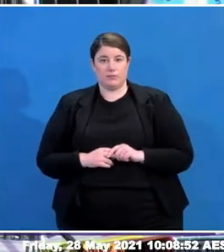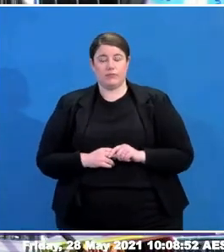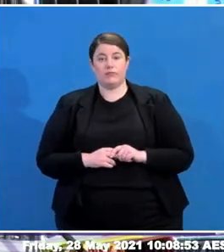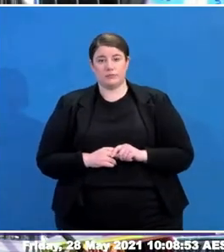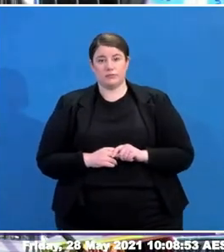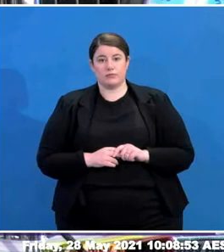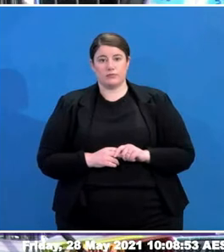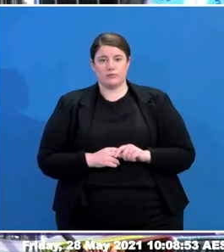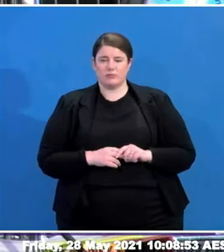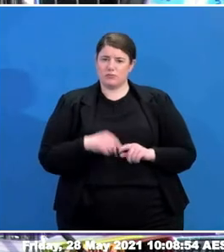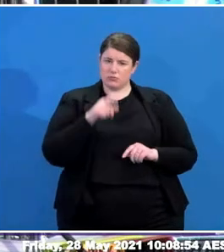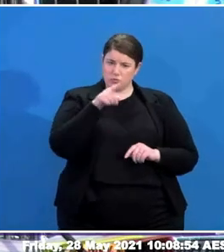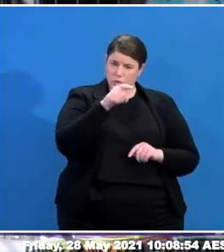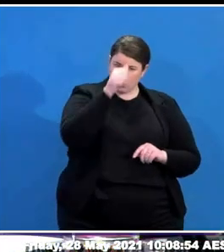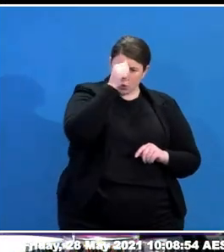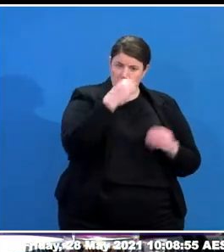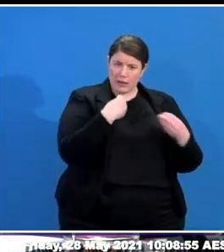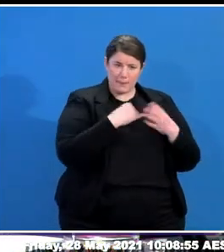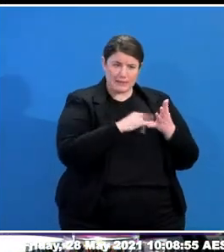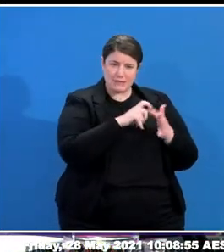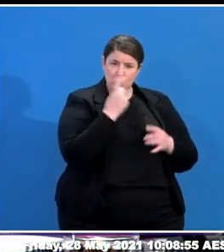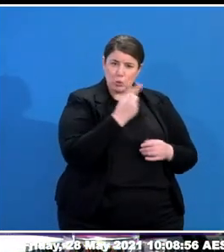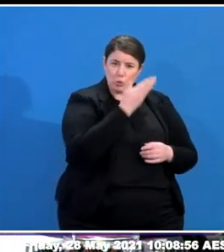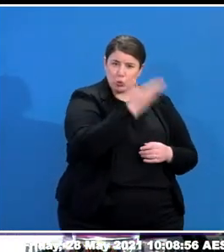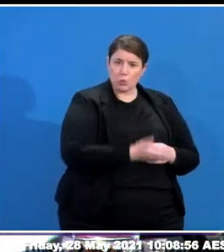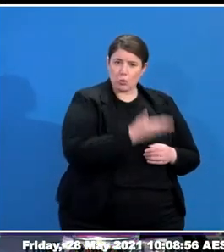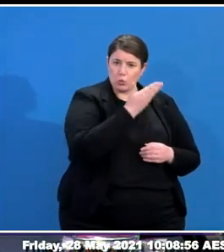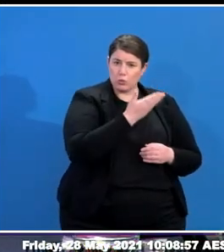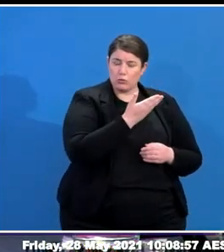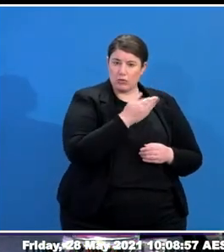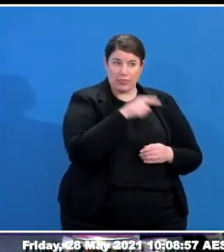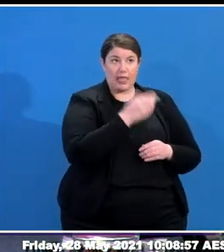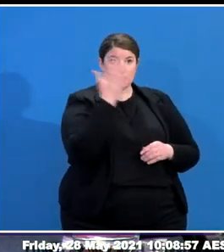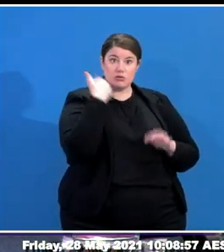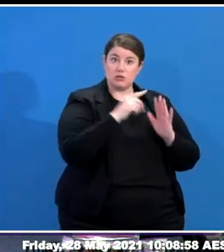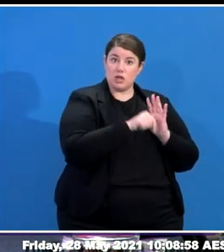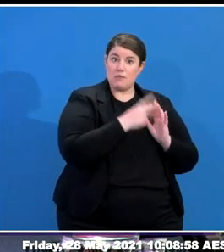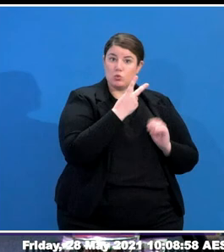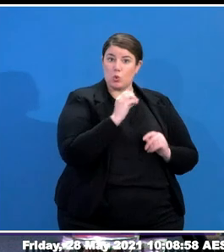You know the company secretary; is that right? I'm not --- MS EASTMAN: Who was the secretary at the time these minutes were taken?